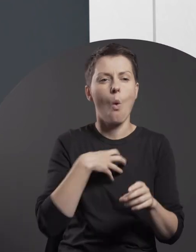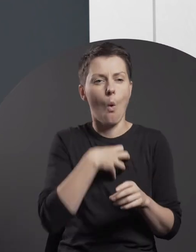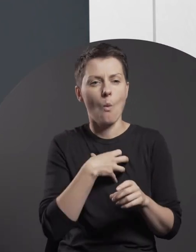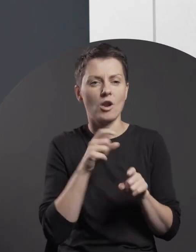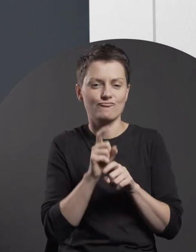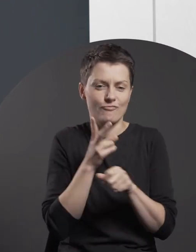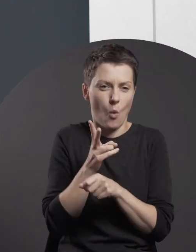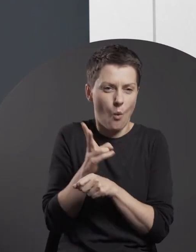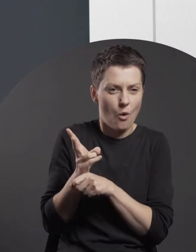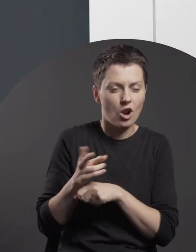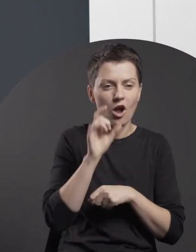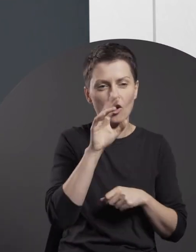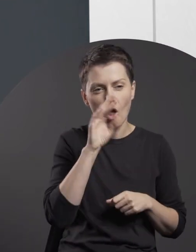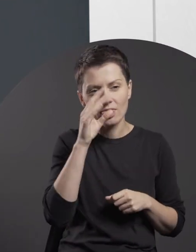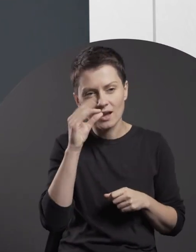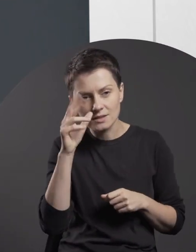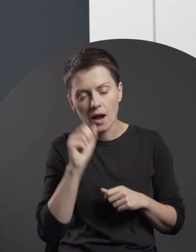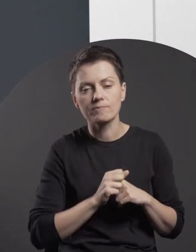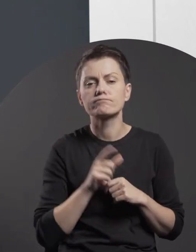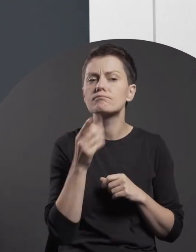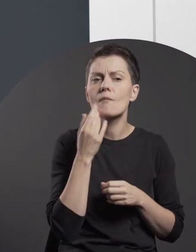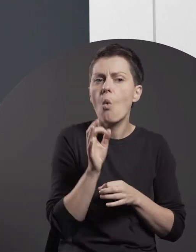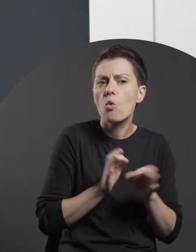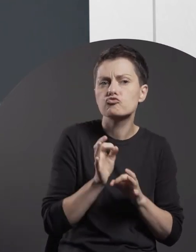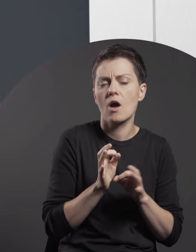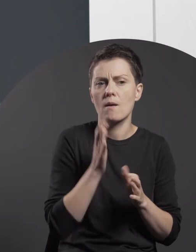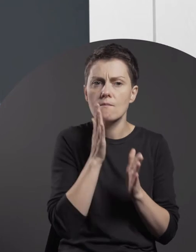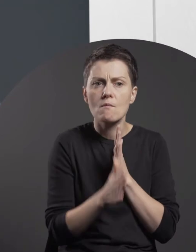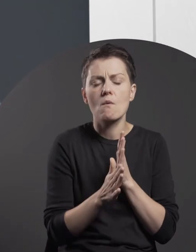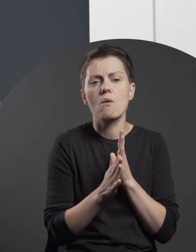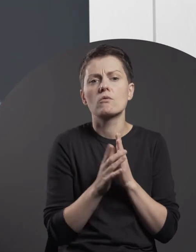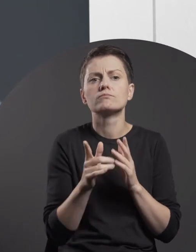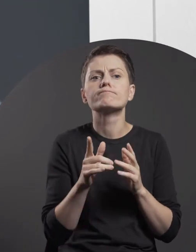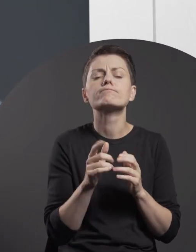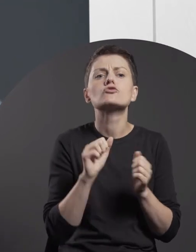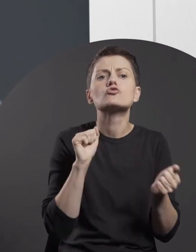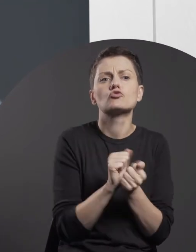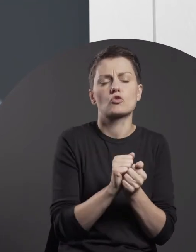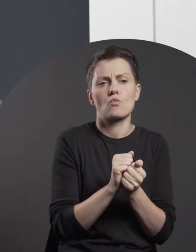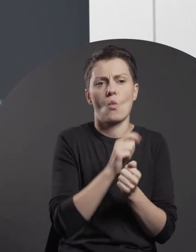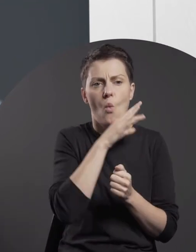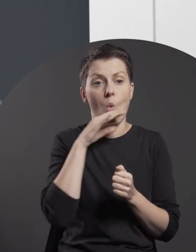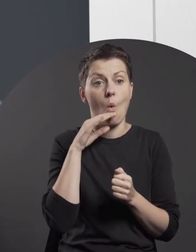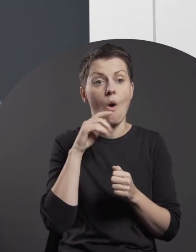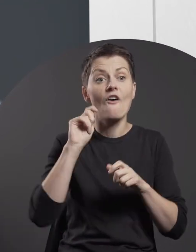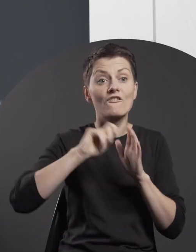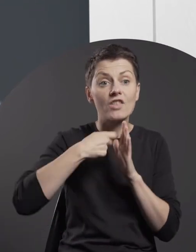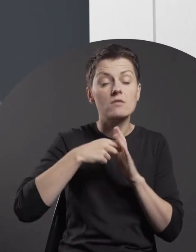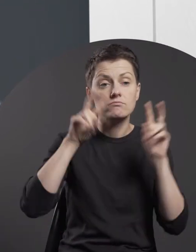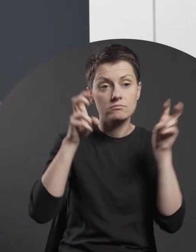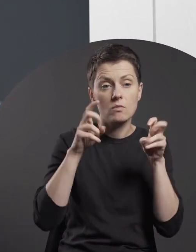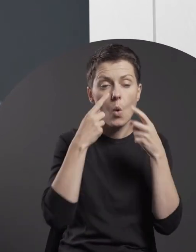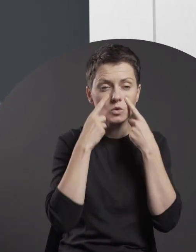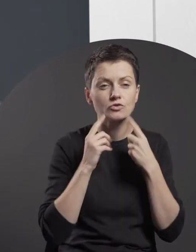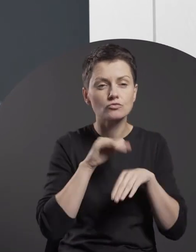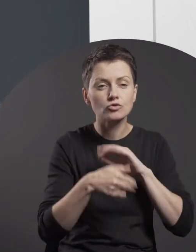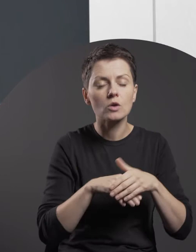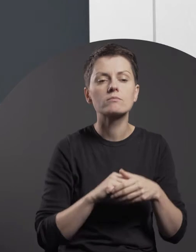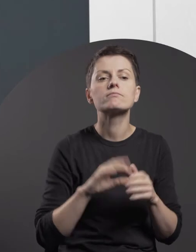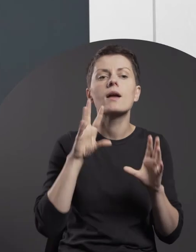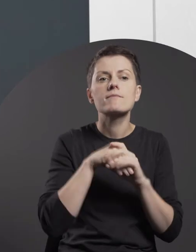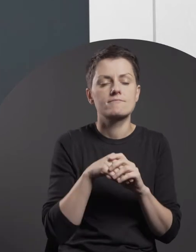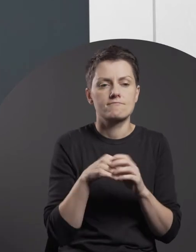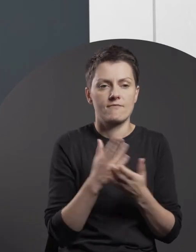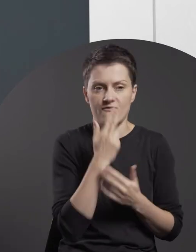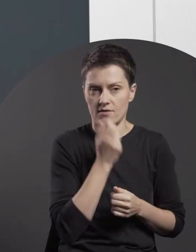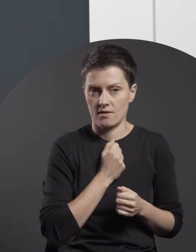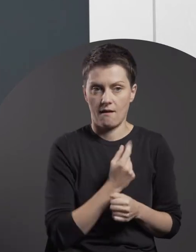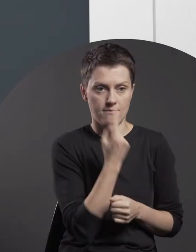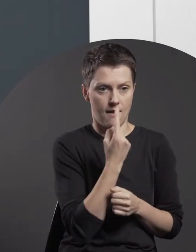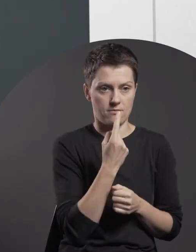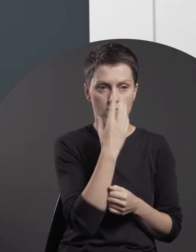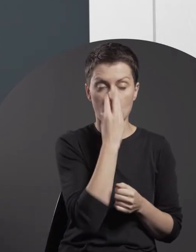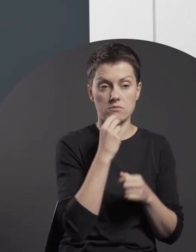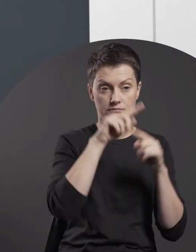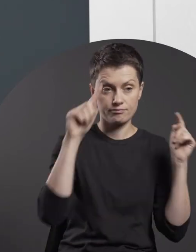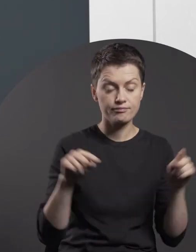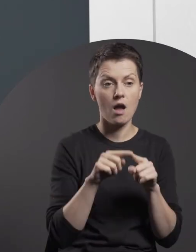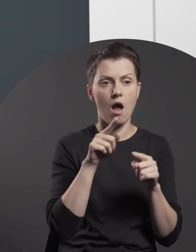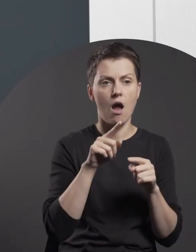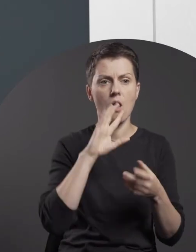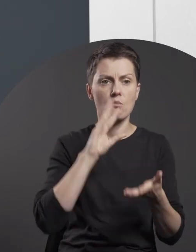Formally minimalist and tonally cold, “Tears of Happiness” constitutes one looped sequence.